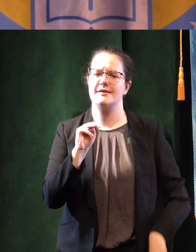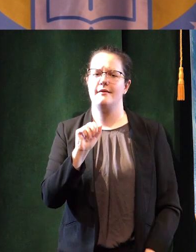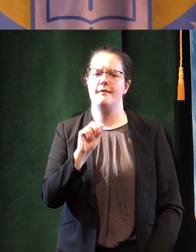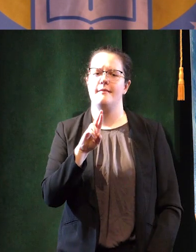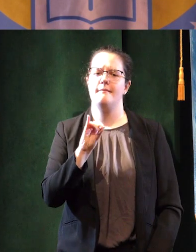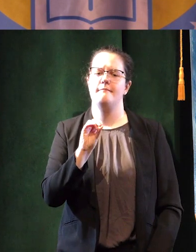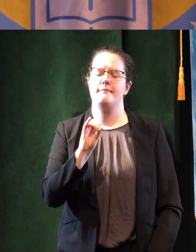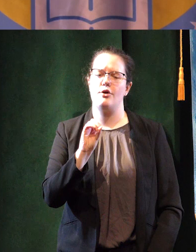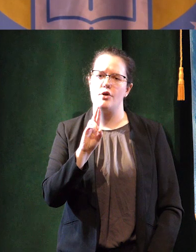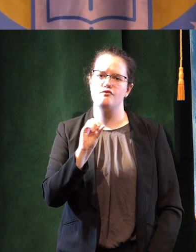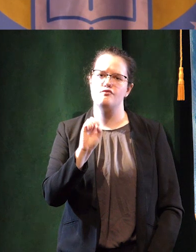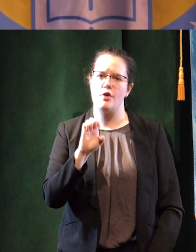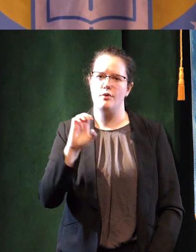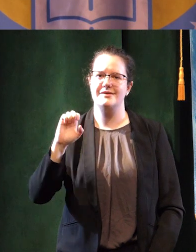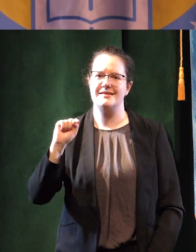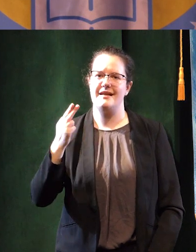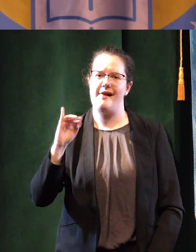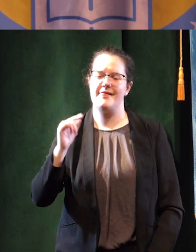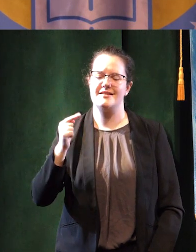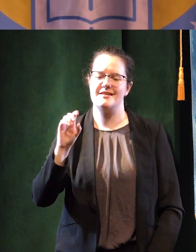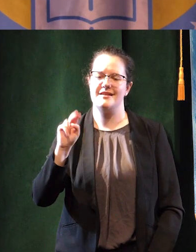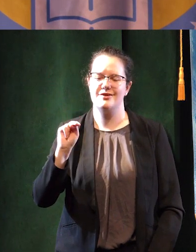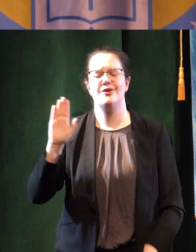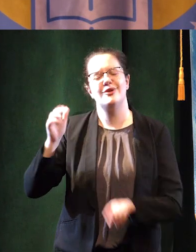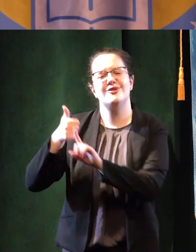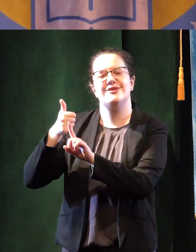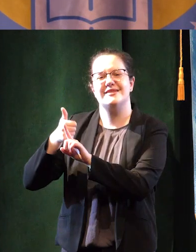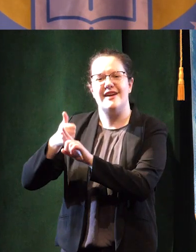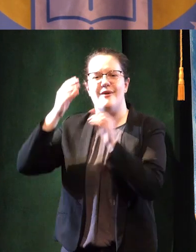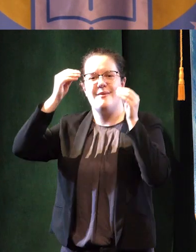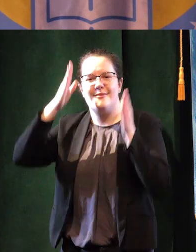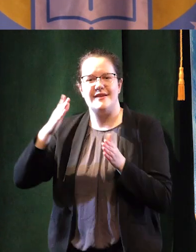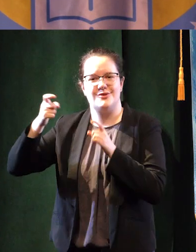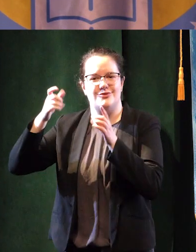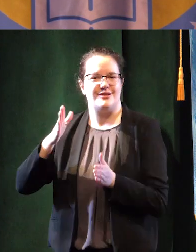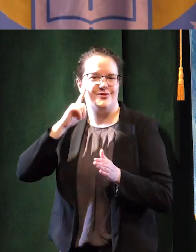introduce Mary Rose Eddington professor and director of science and math